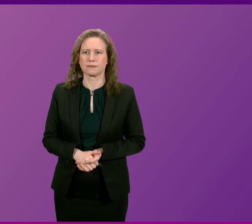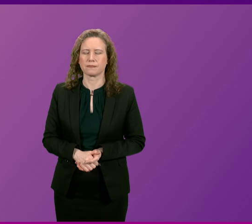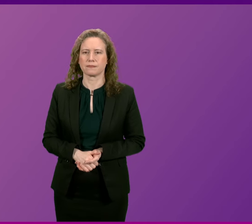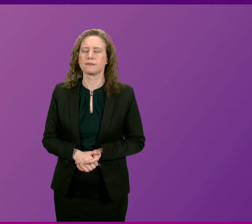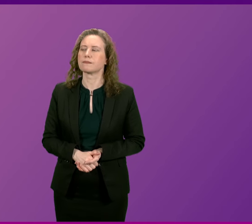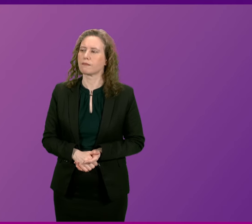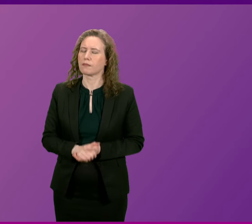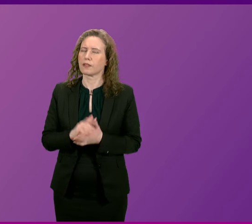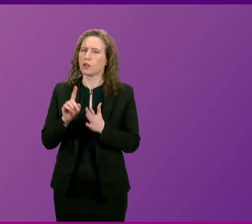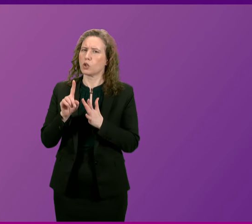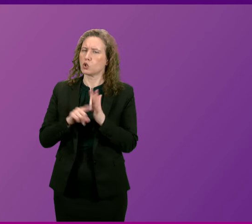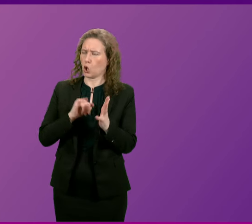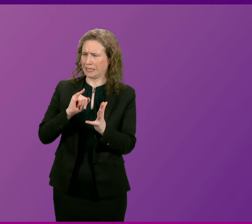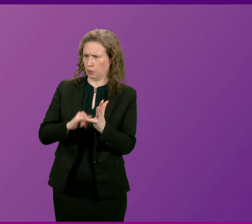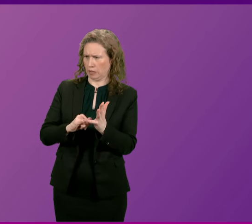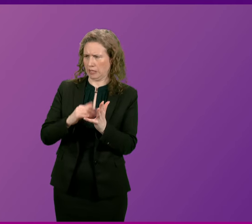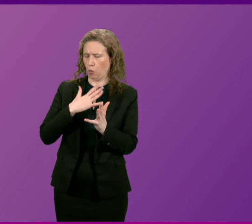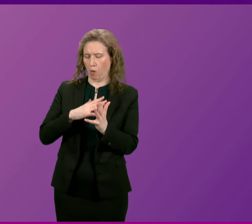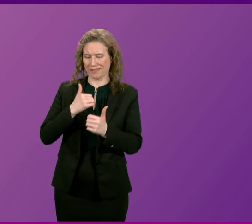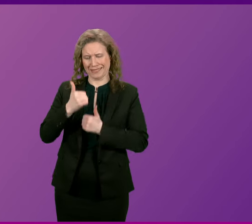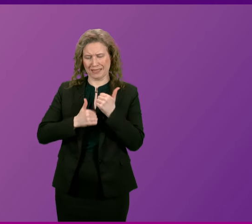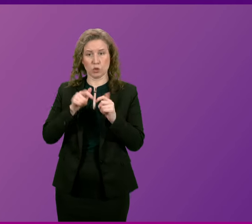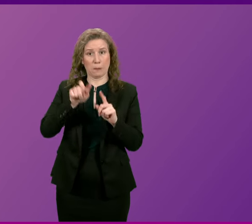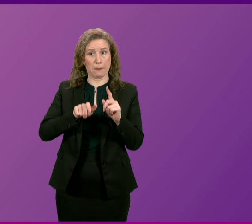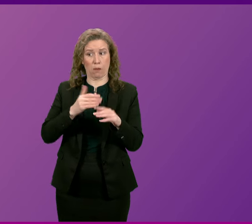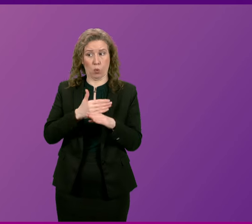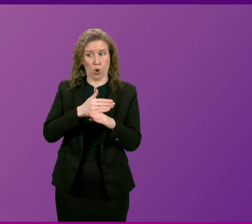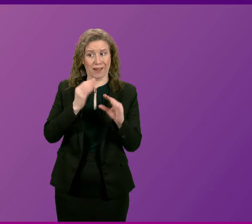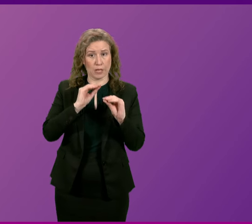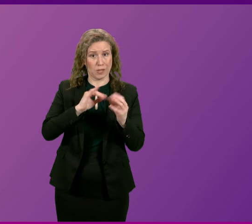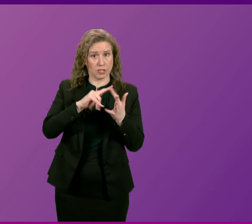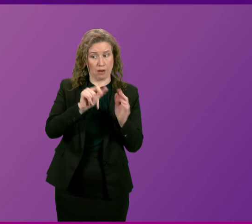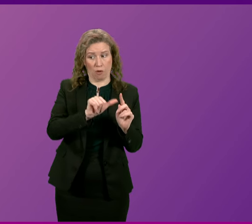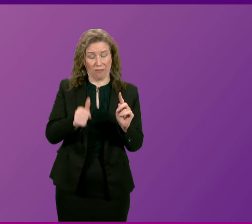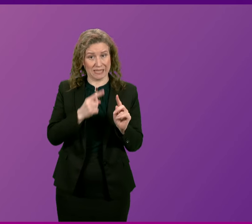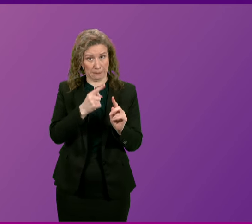John Swinney wants to give credit to his successors as education secretary. We have